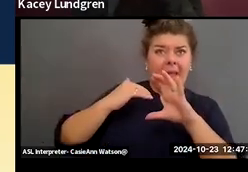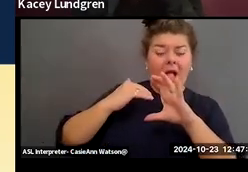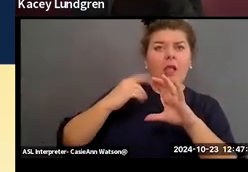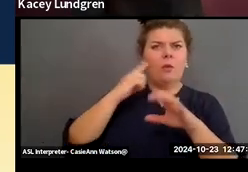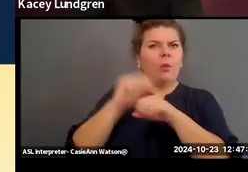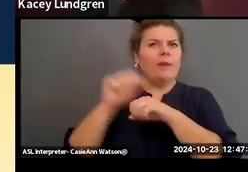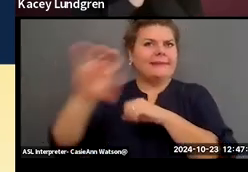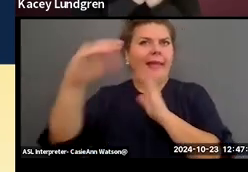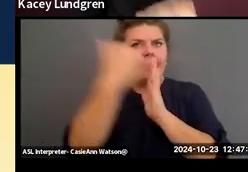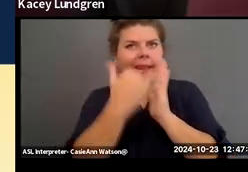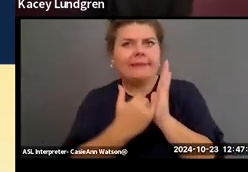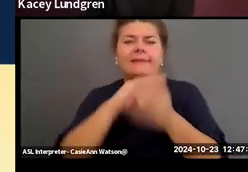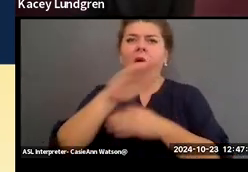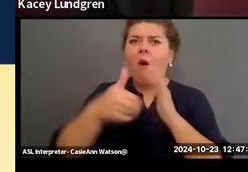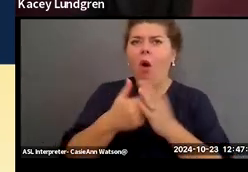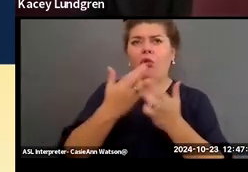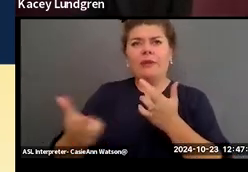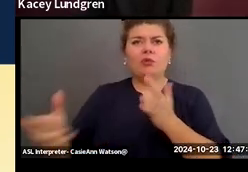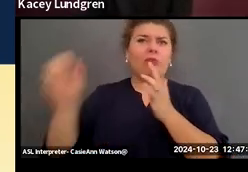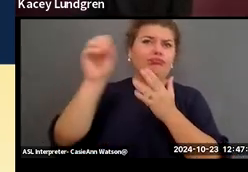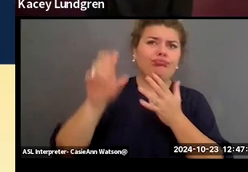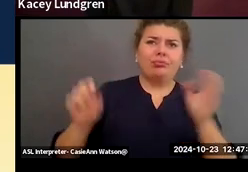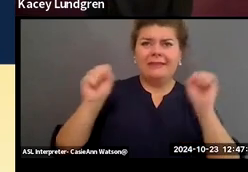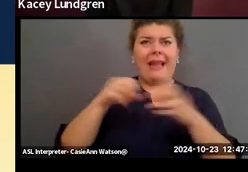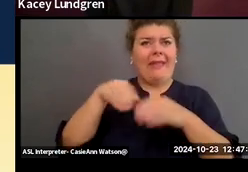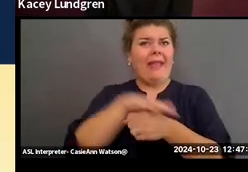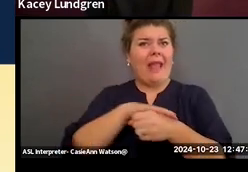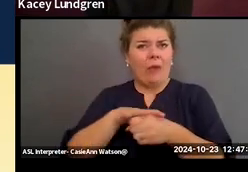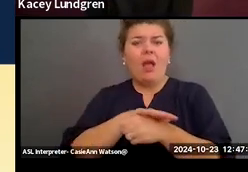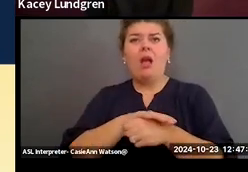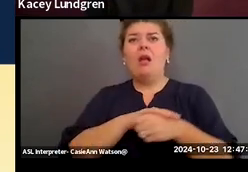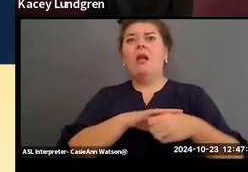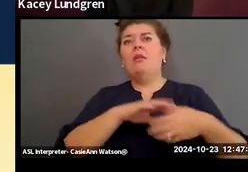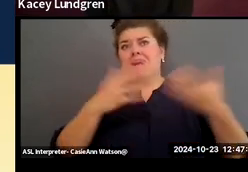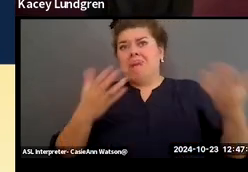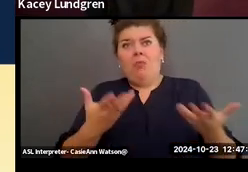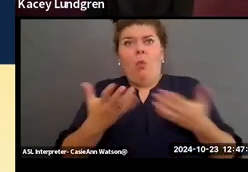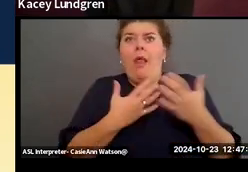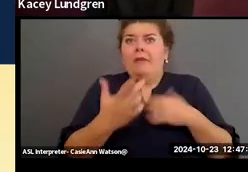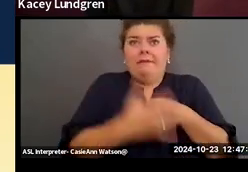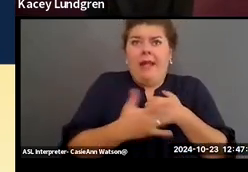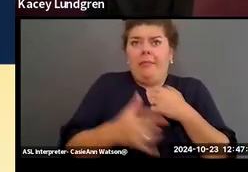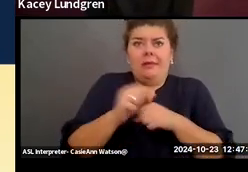and we can let you know of all the resources we know in the area and that are available nationally.